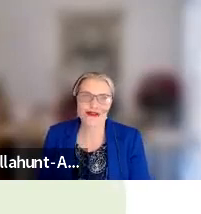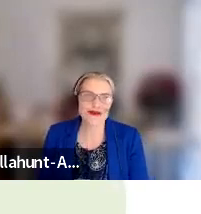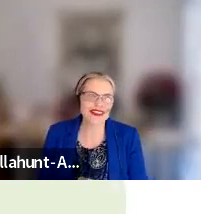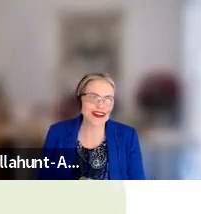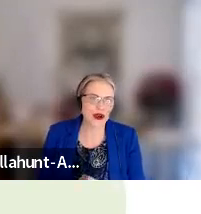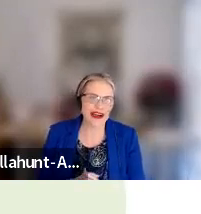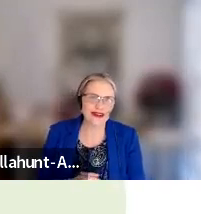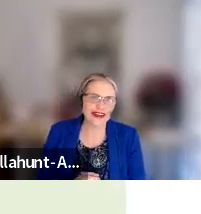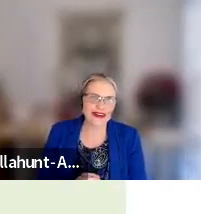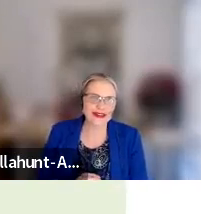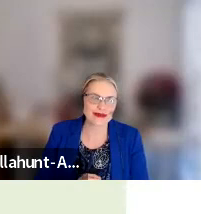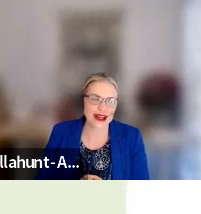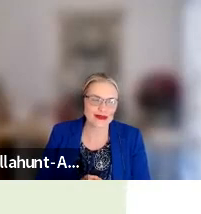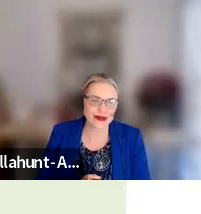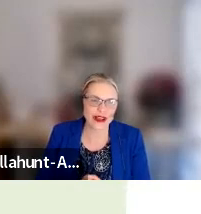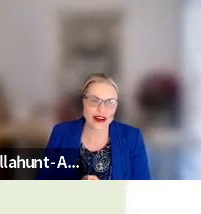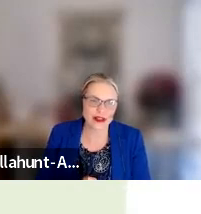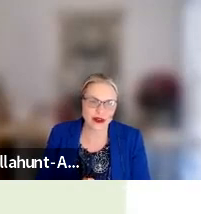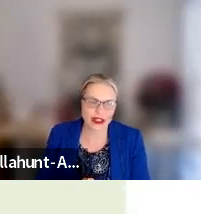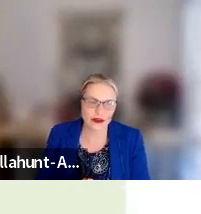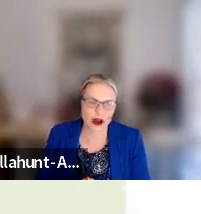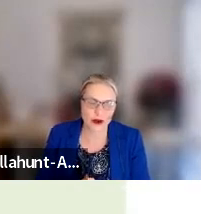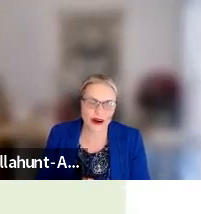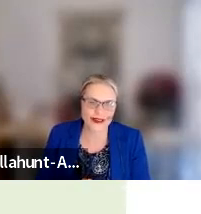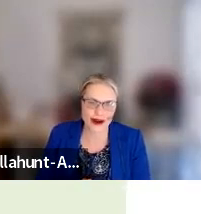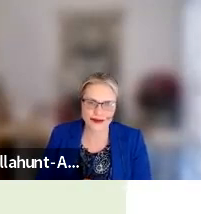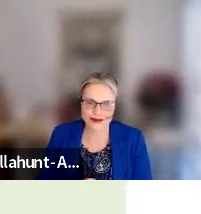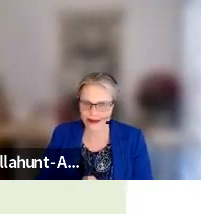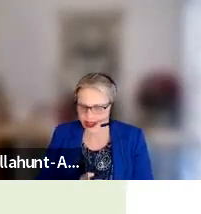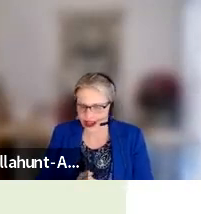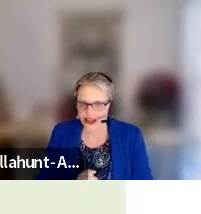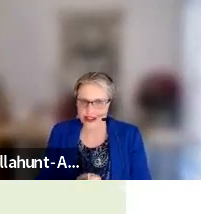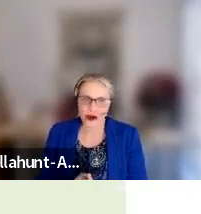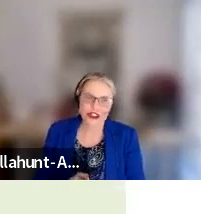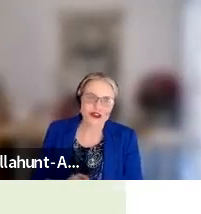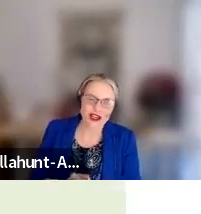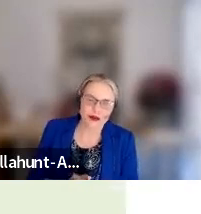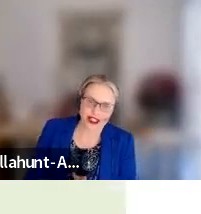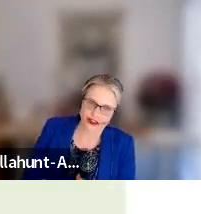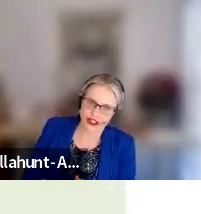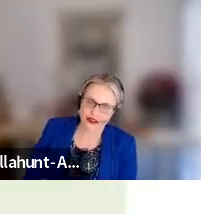It's hard for me to say no but I do say no sometimes. I do a lot of community work as well. So, going to traumatic brain injury.